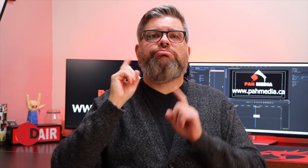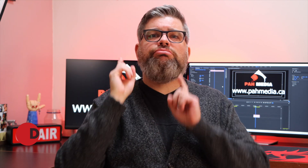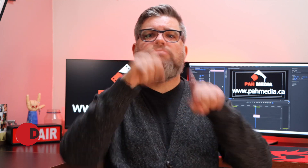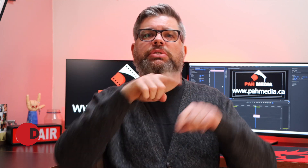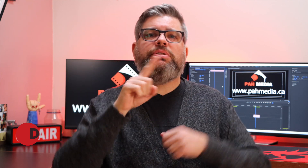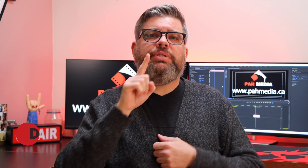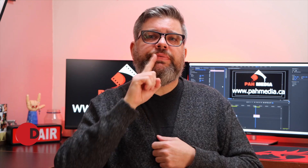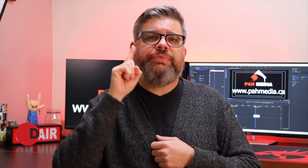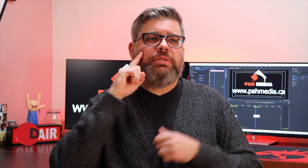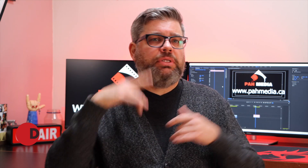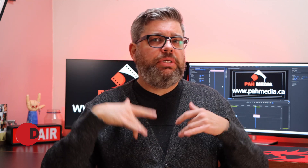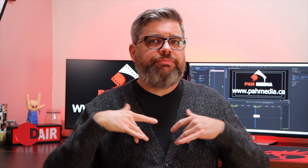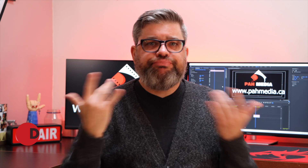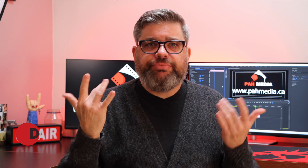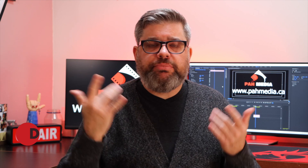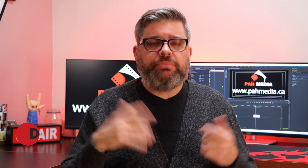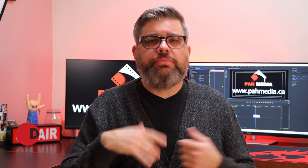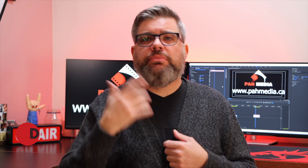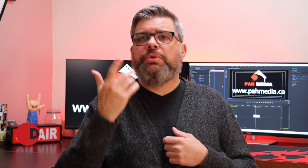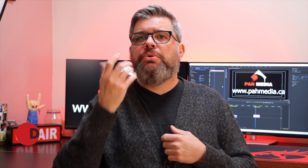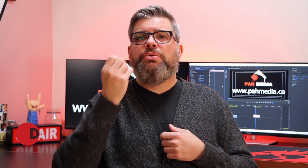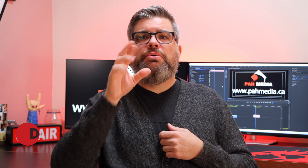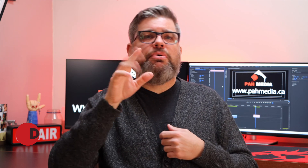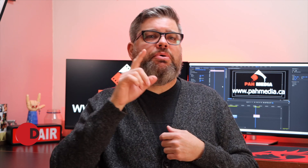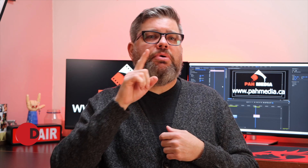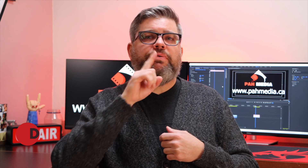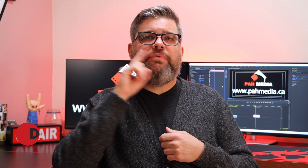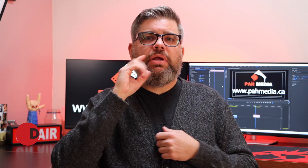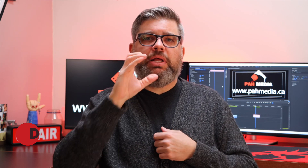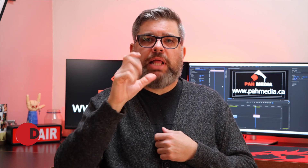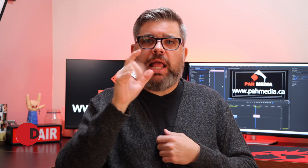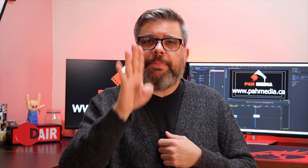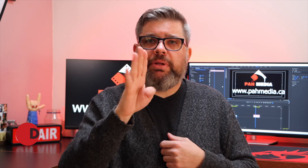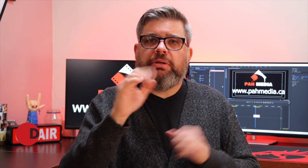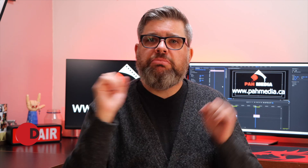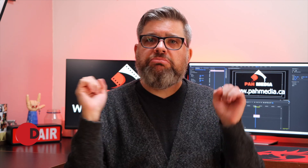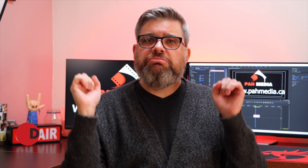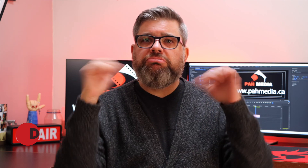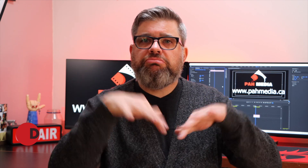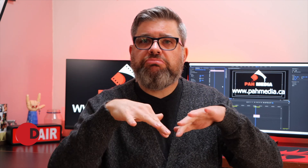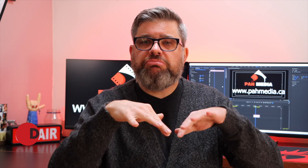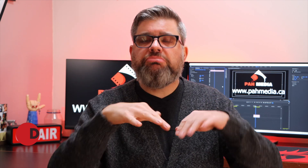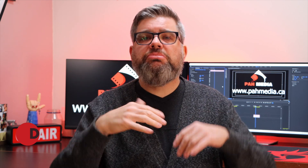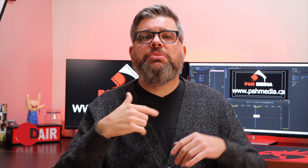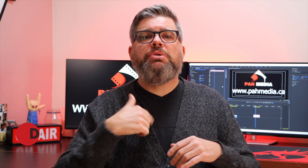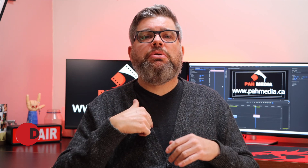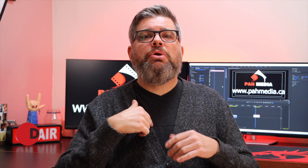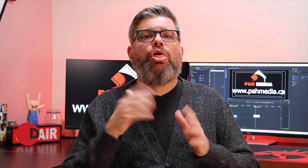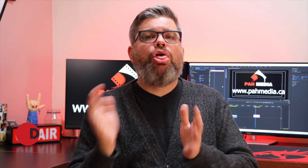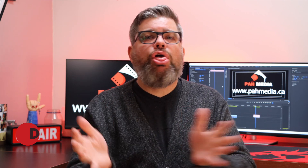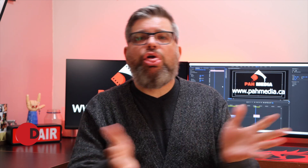My parents would take us to deaf events or deaf clubs and